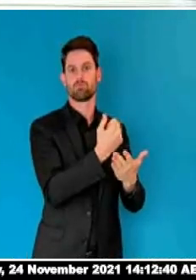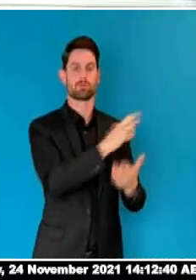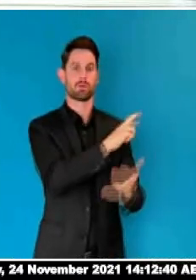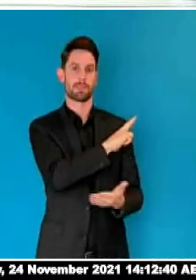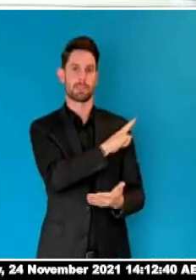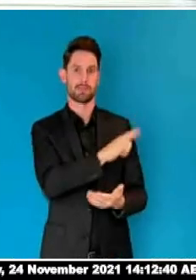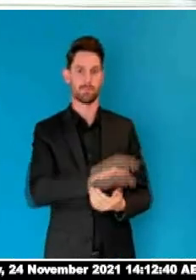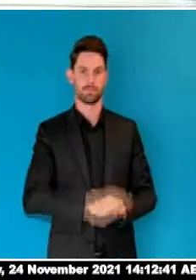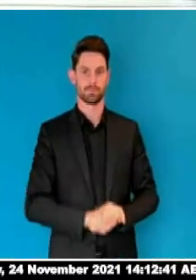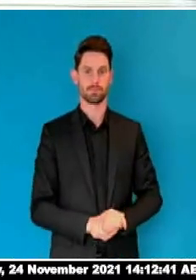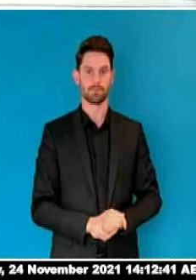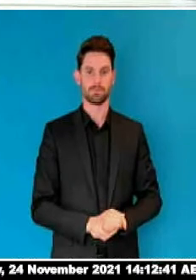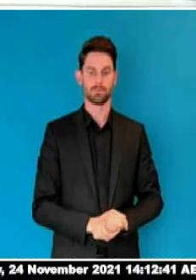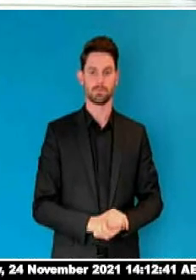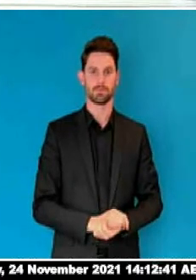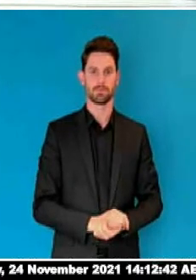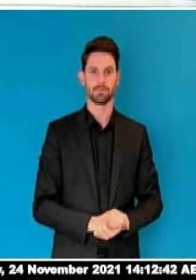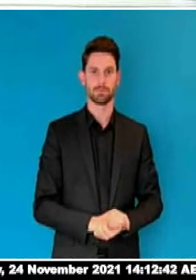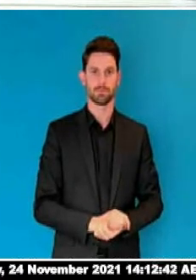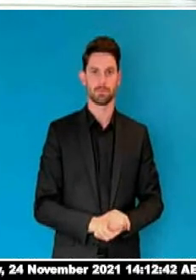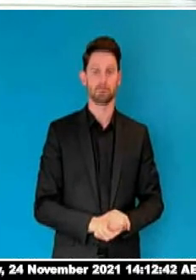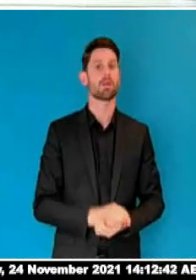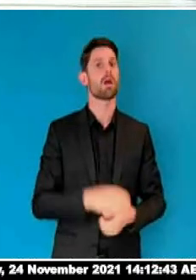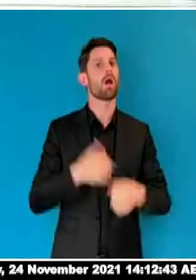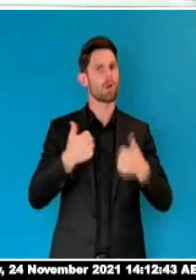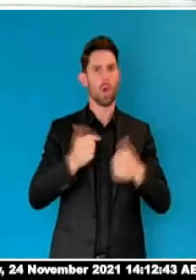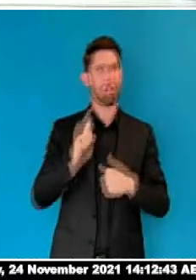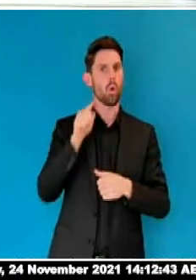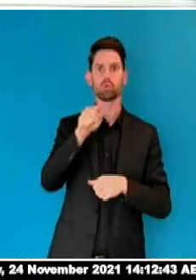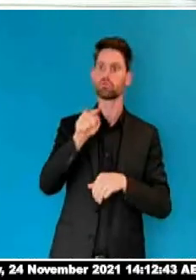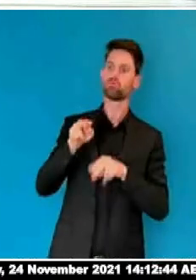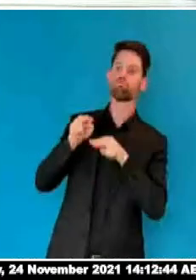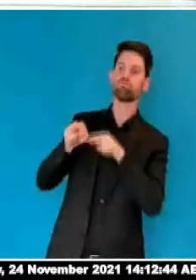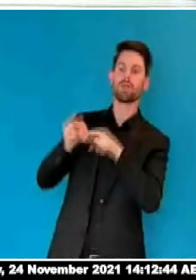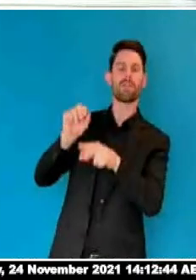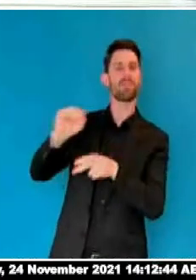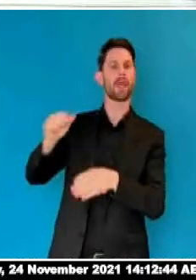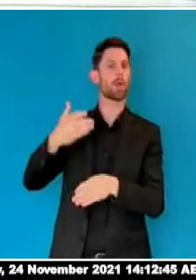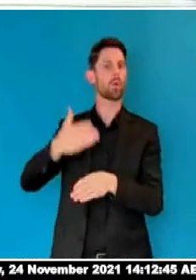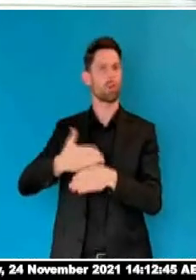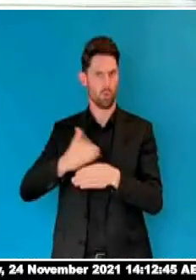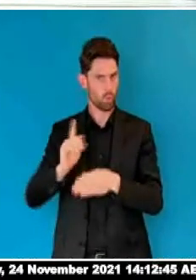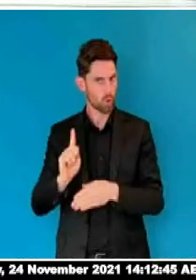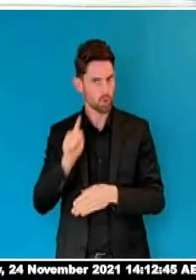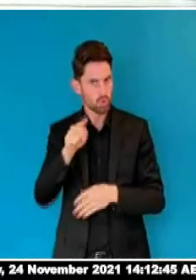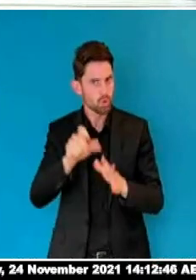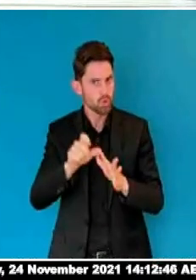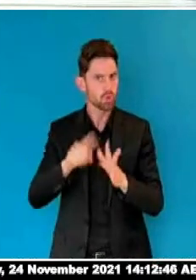So in terms of tracking, what have you done with respect to tracking this work done by